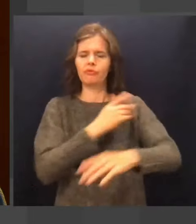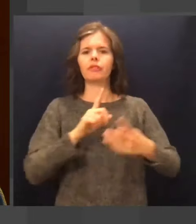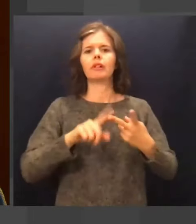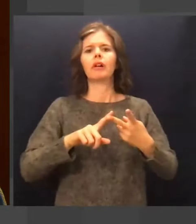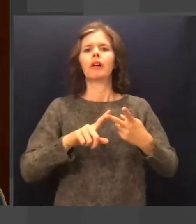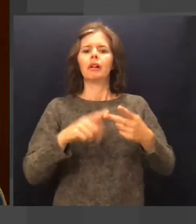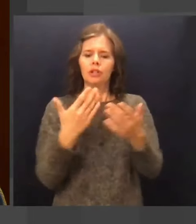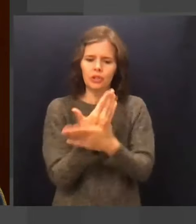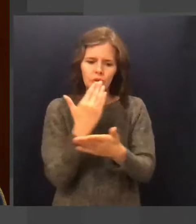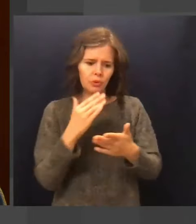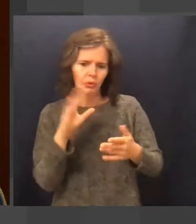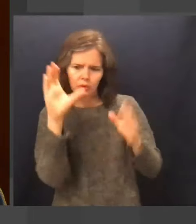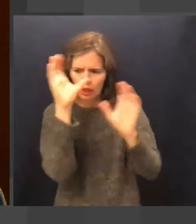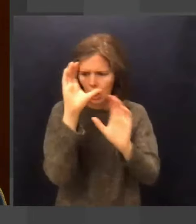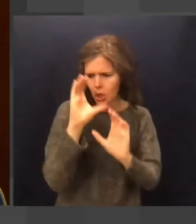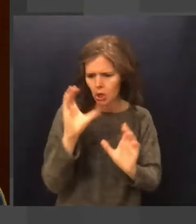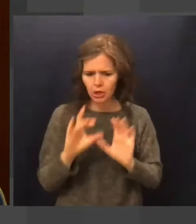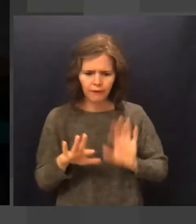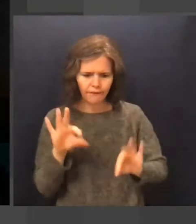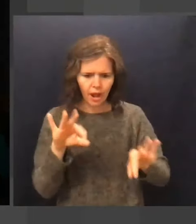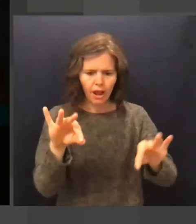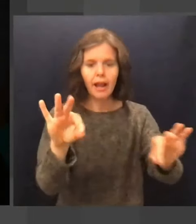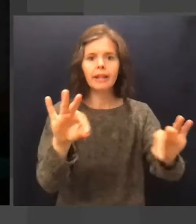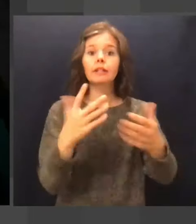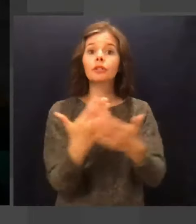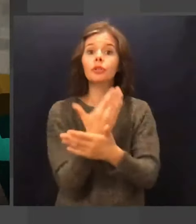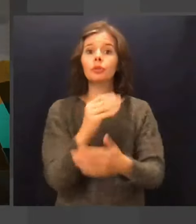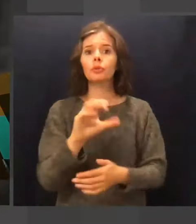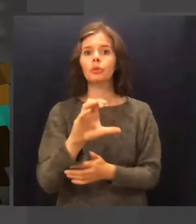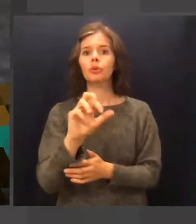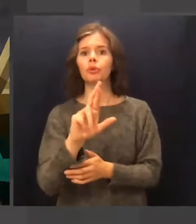UNDERGROUND BUT WE WANT TO ADD